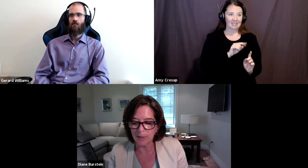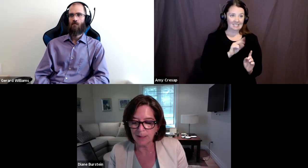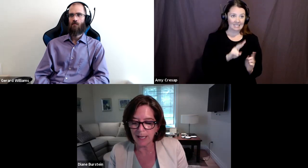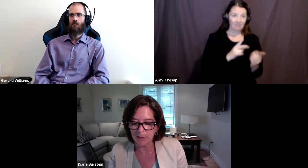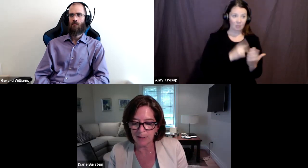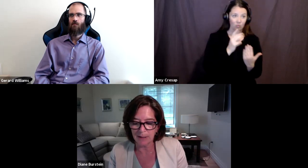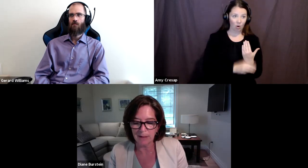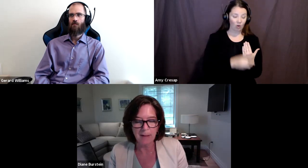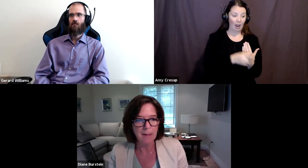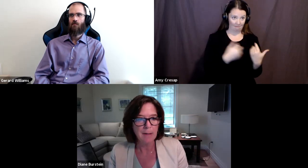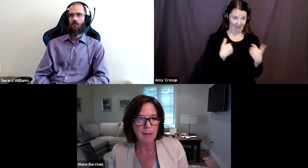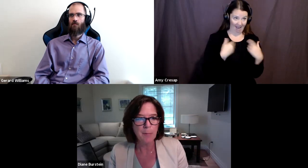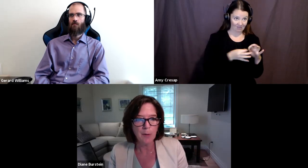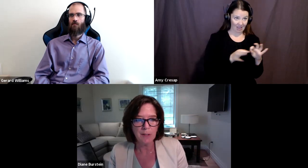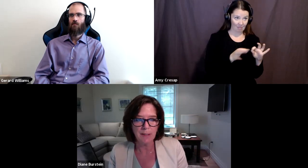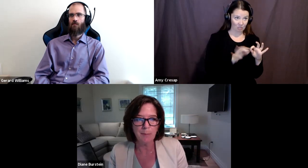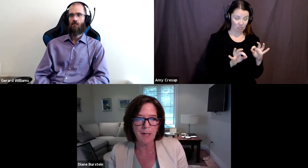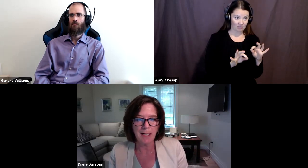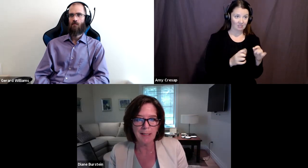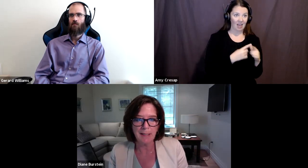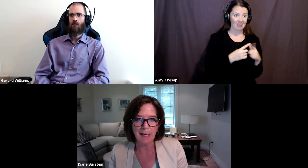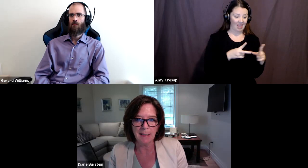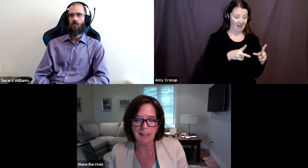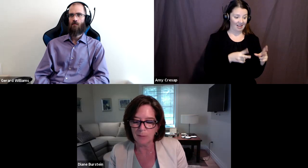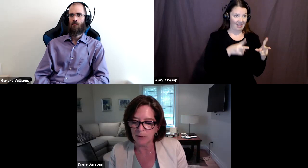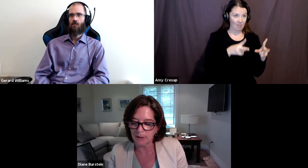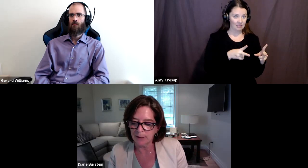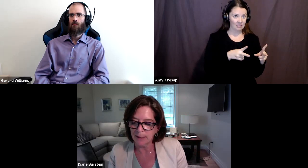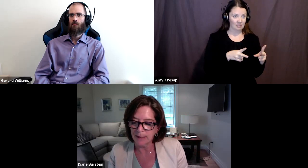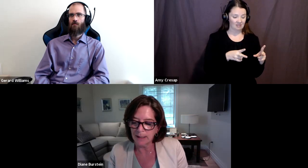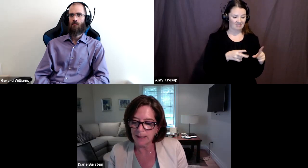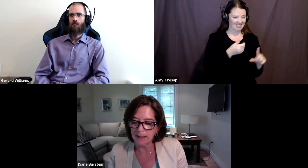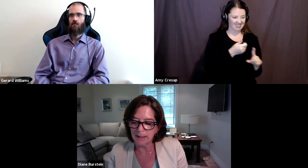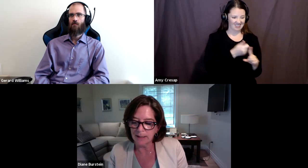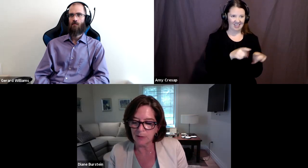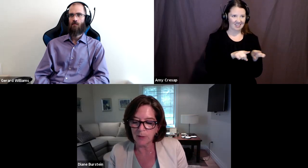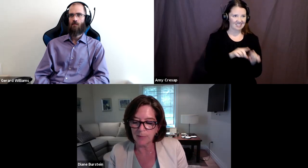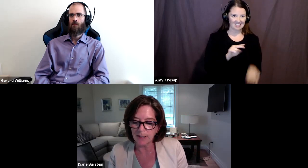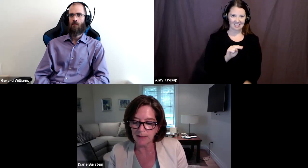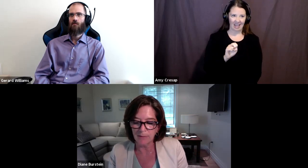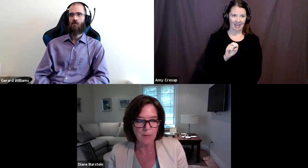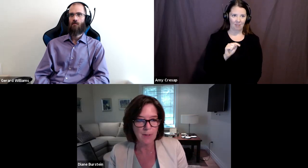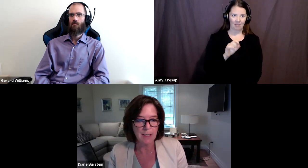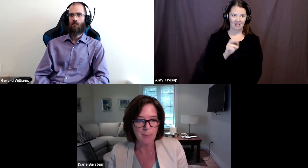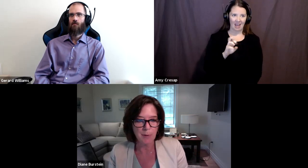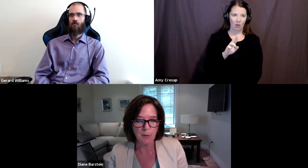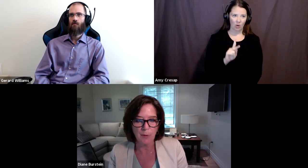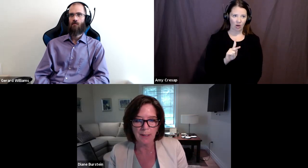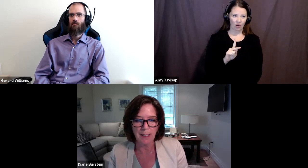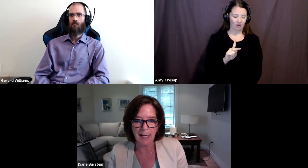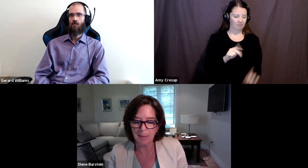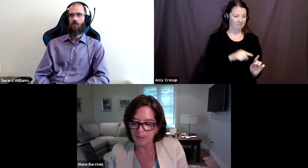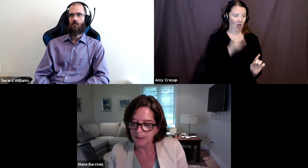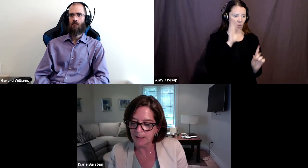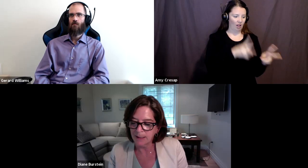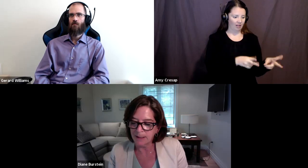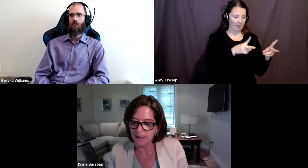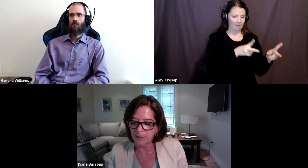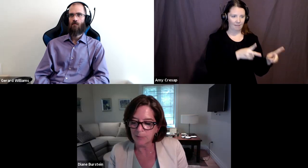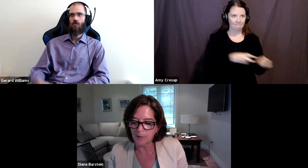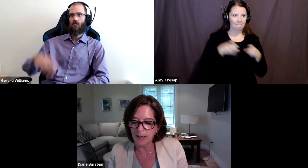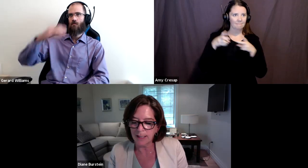was captioned are posted by that network on its website, for example, or an app that it